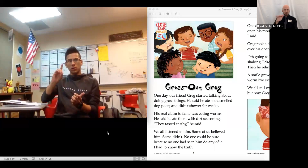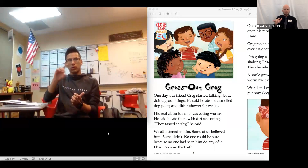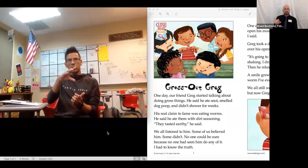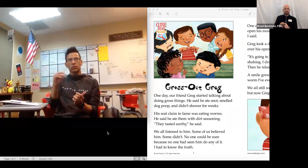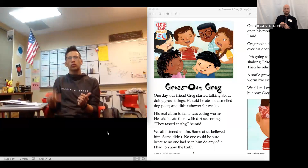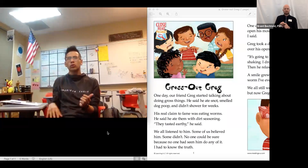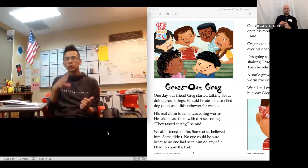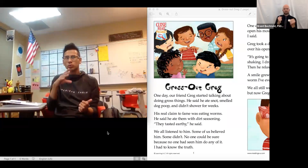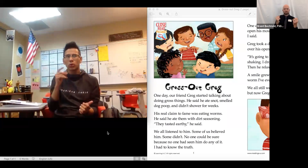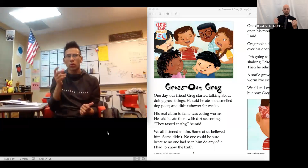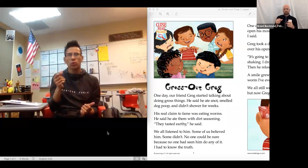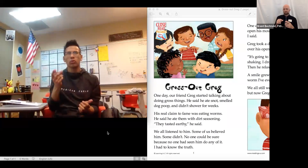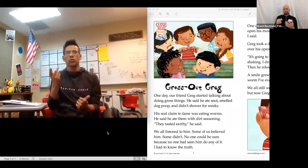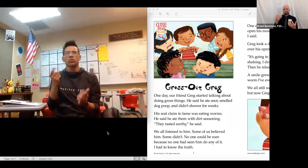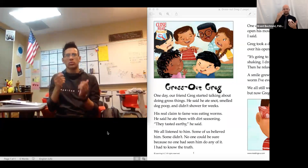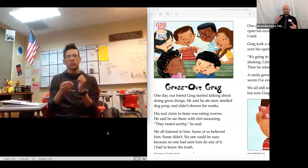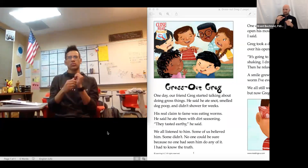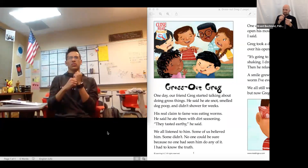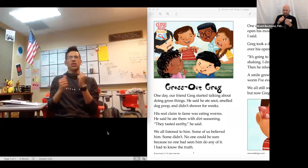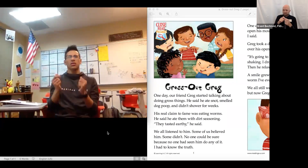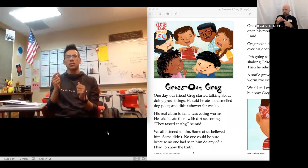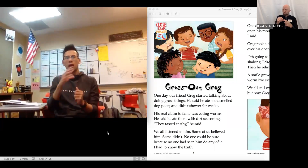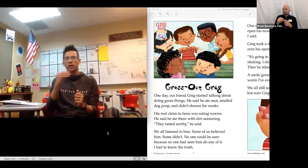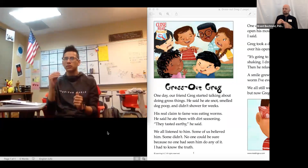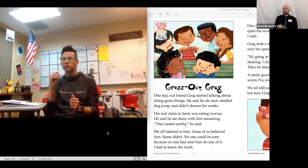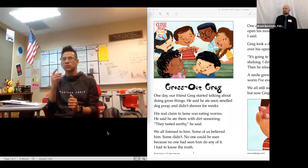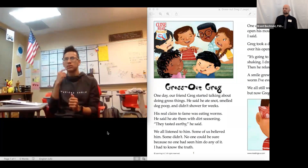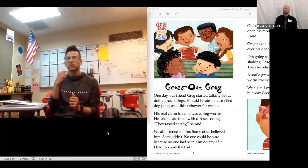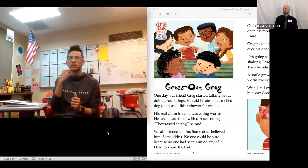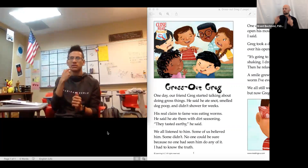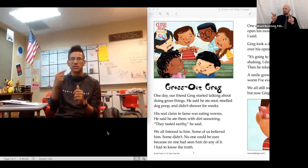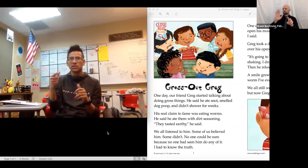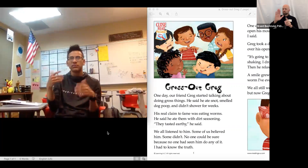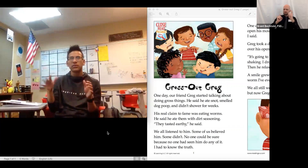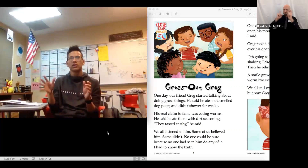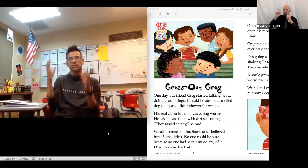You notice the student fingerspelling. He doesn't know some signs for specific words.